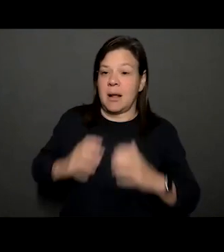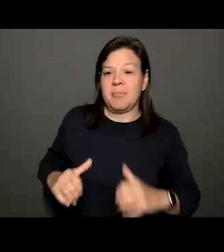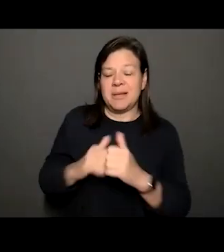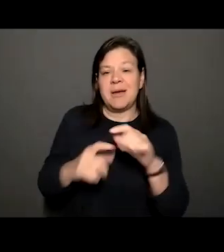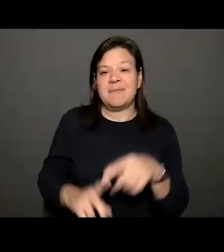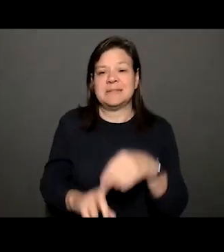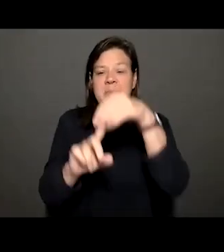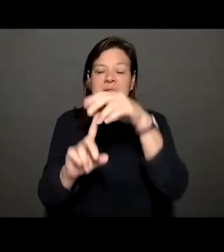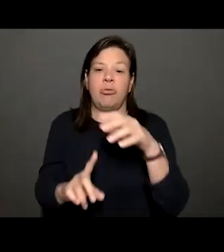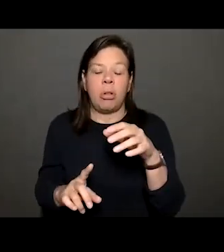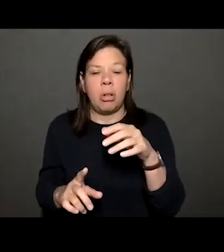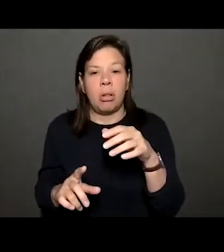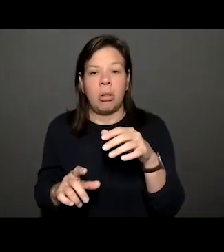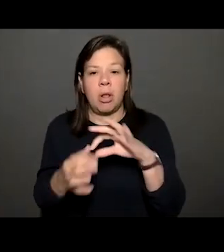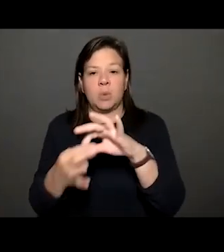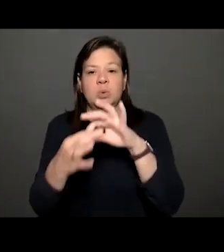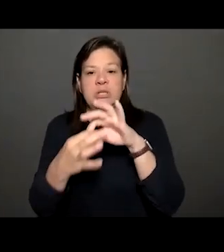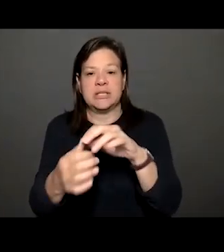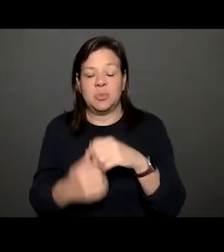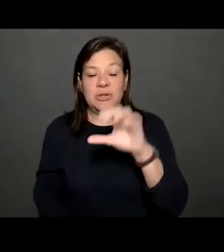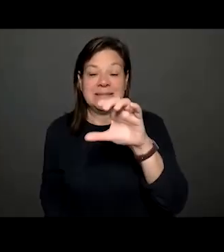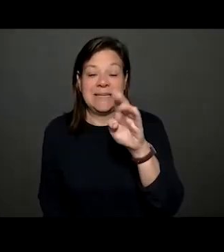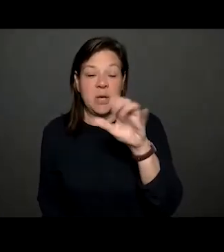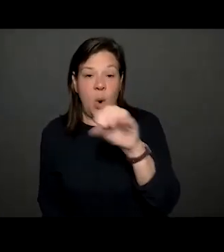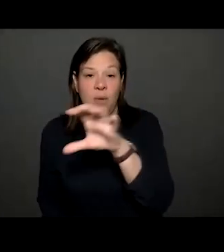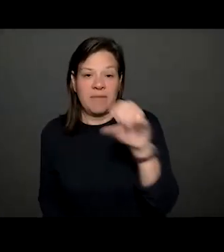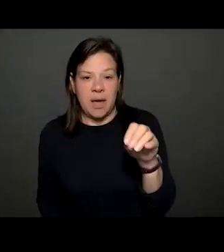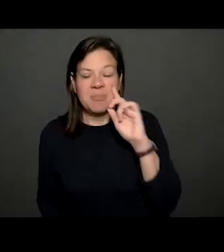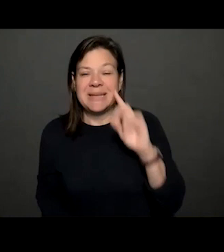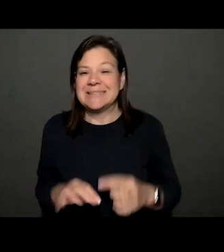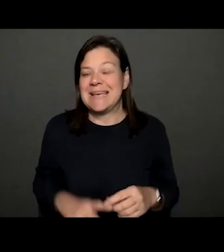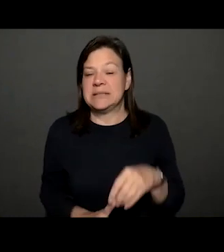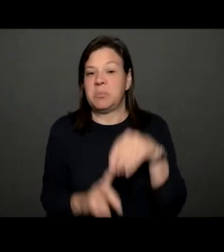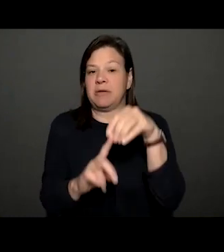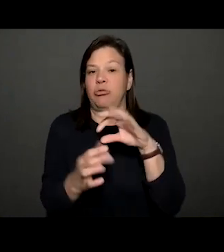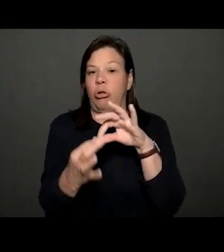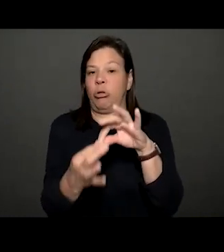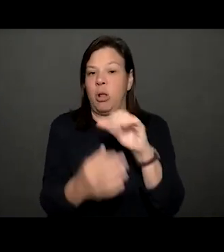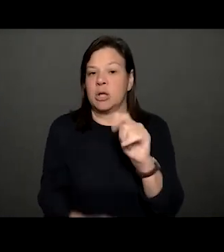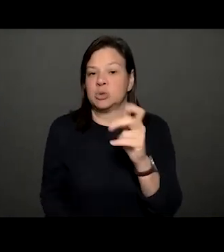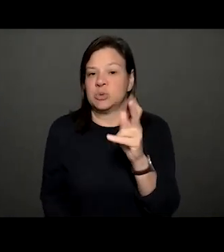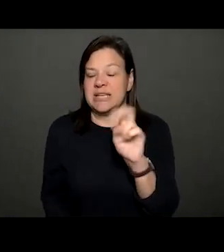CEO OF A COMPANY BEING A SPECIALIST ASSOCIATION. AND STILL CONTACT OF COMPANY BUT APPEAR DIFFERENT IN HubSpot.